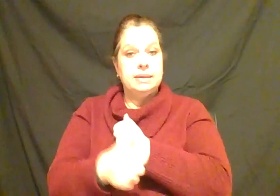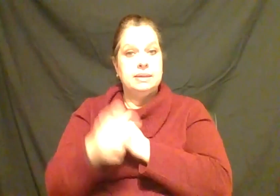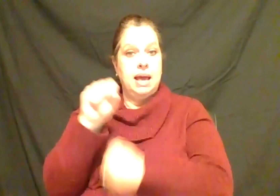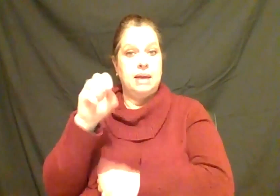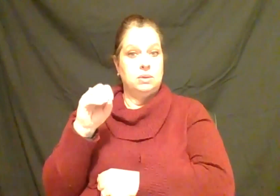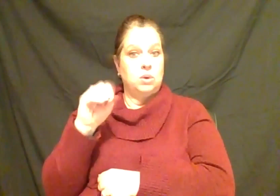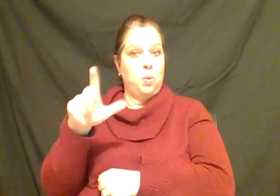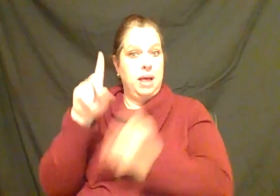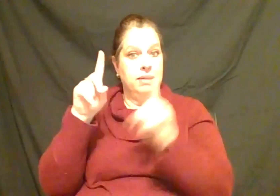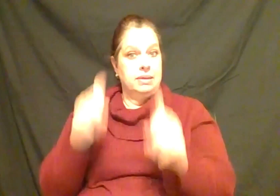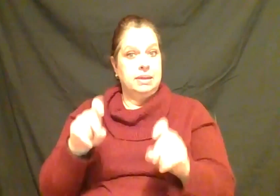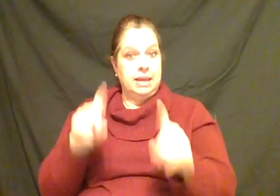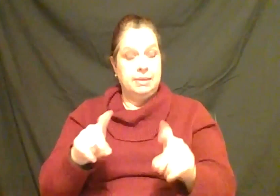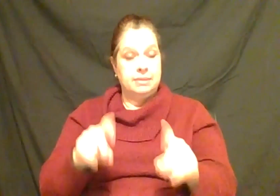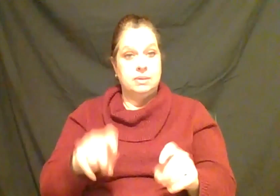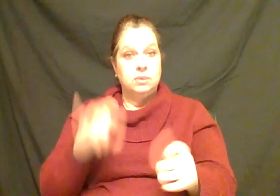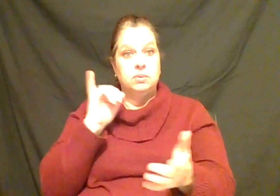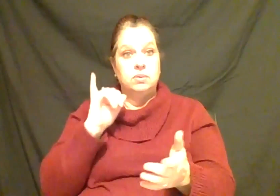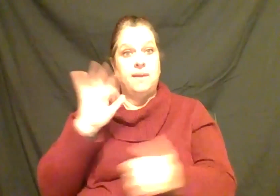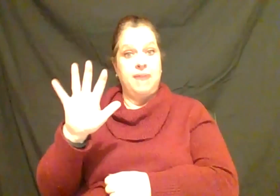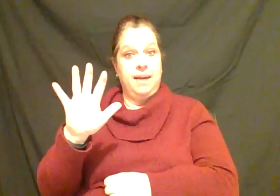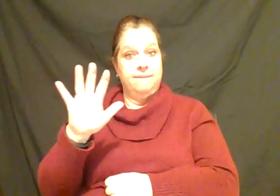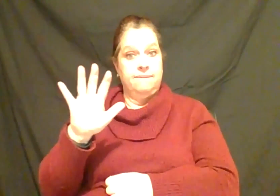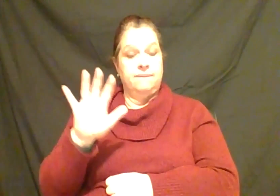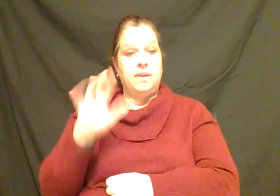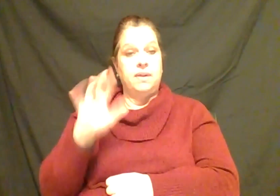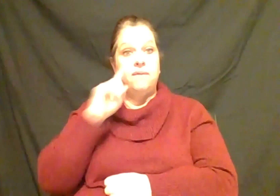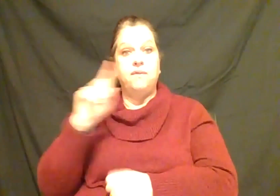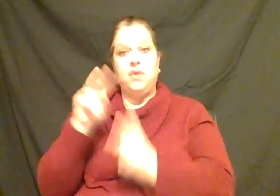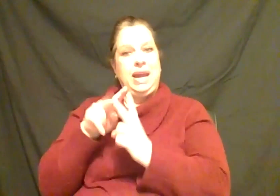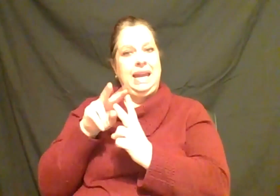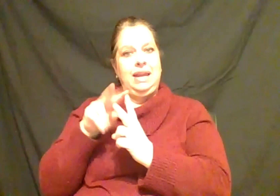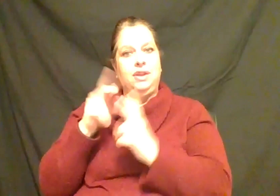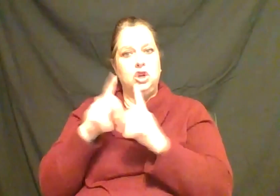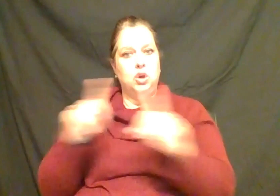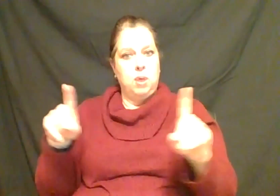in that subject area they only need five for either diploma type so 22 for standard